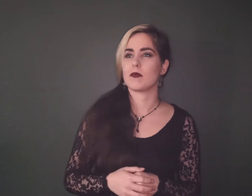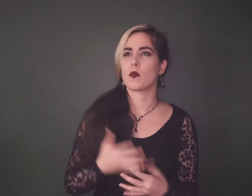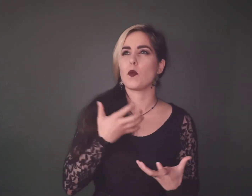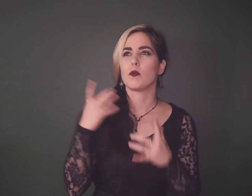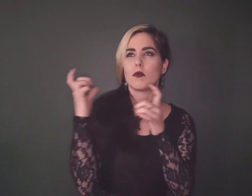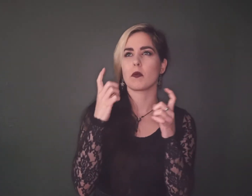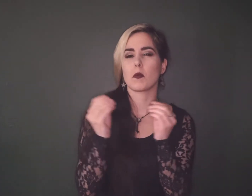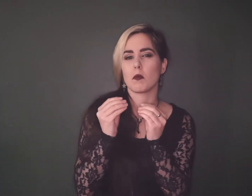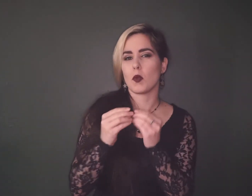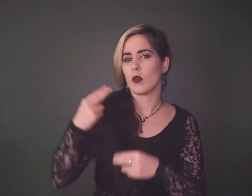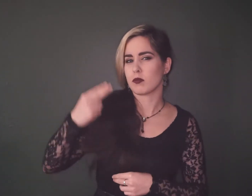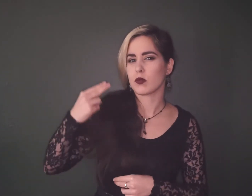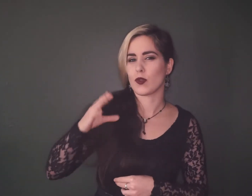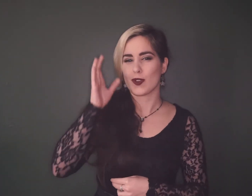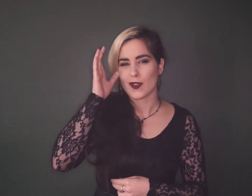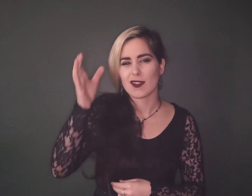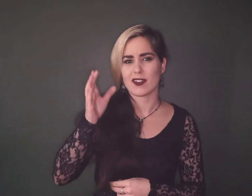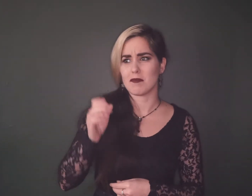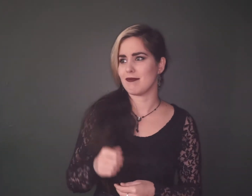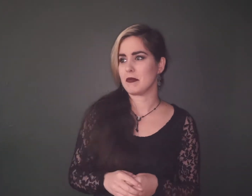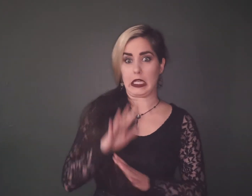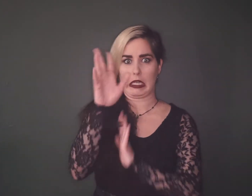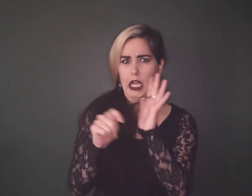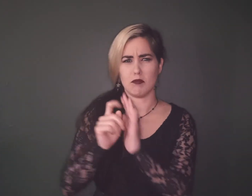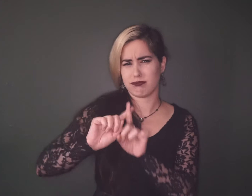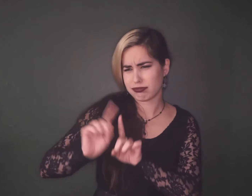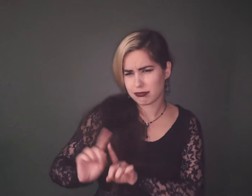I'd love to shoot more historical concepts from various time periods.